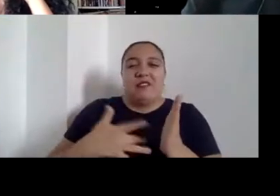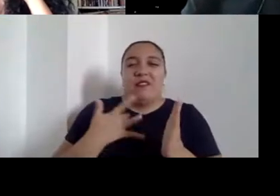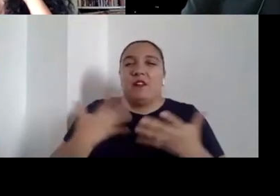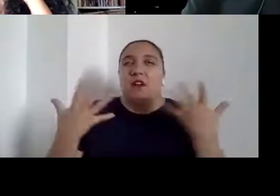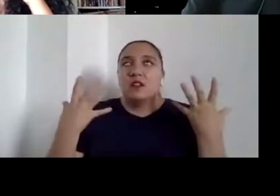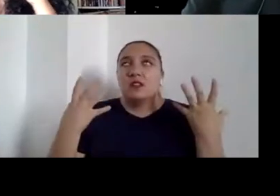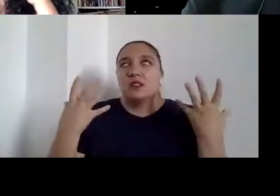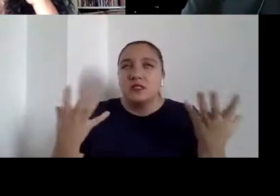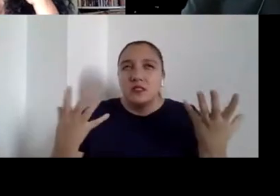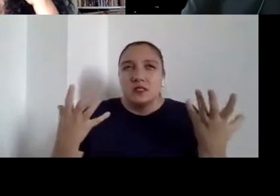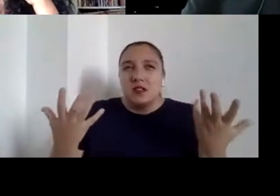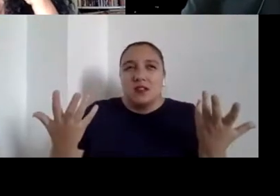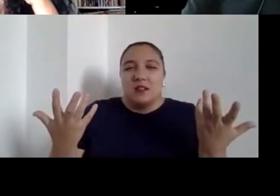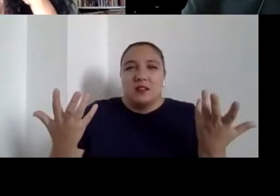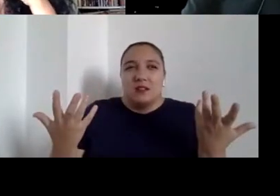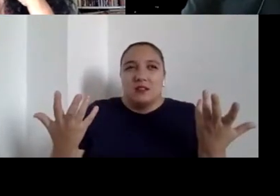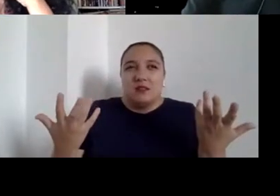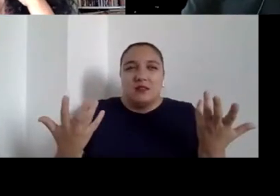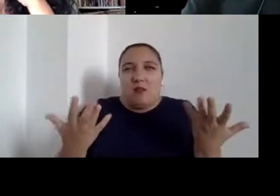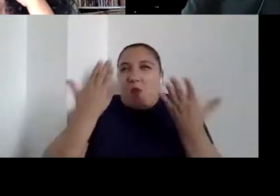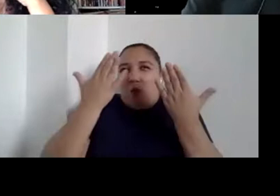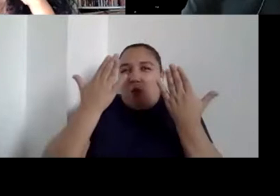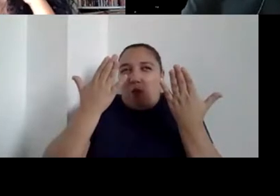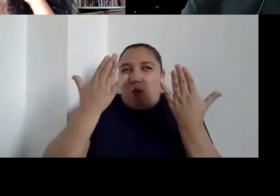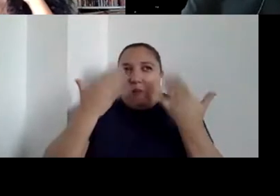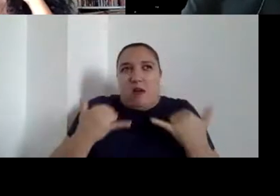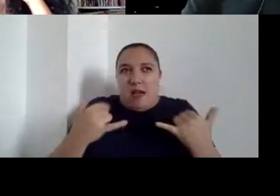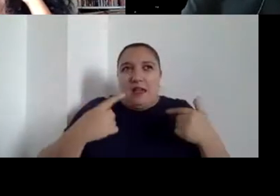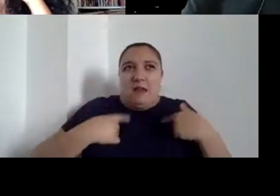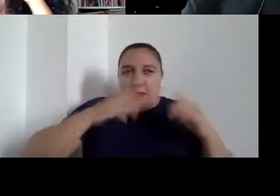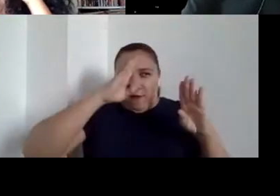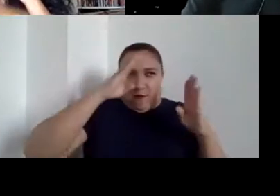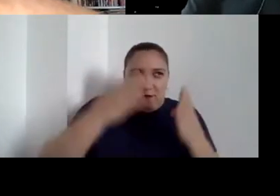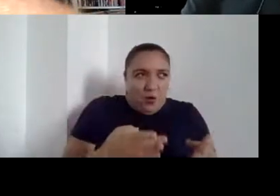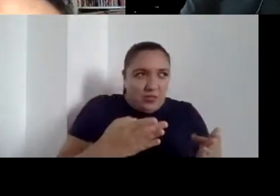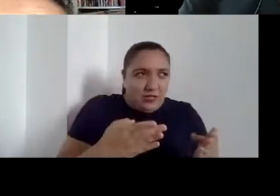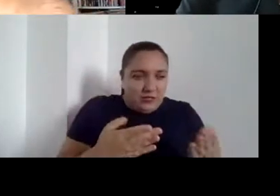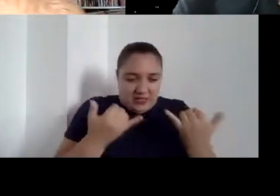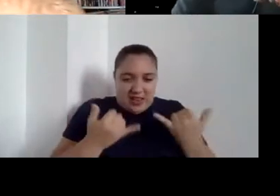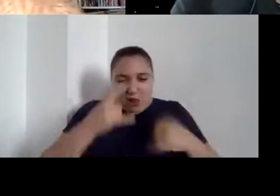realities of the moment and on the other happened, I can't escape them currently and I think